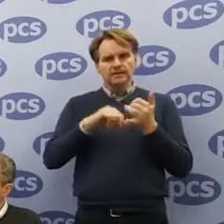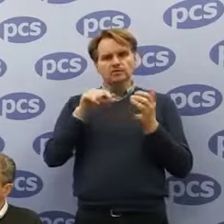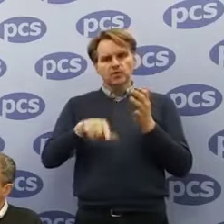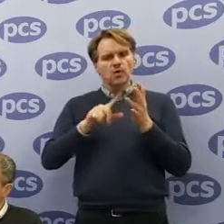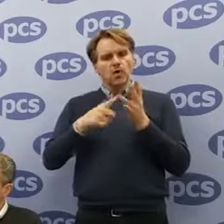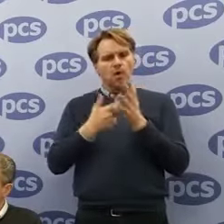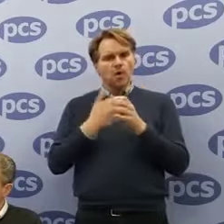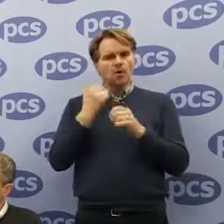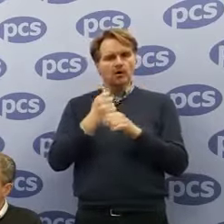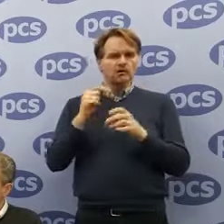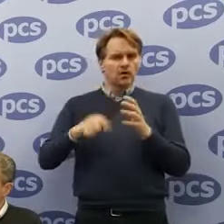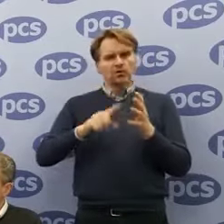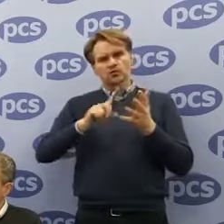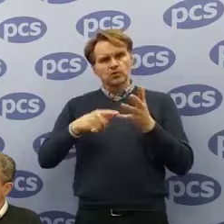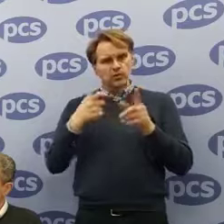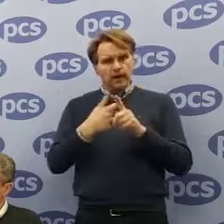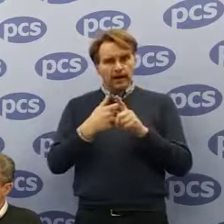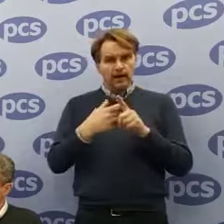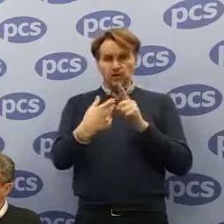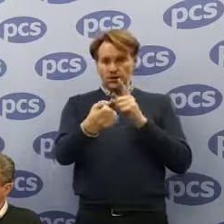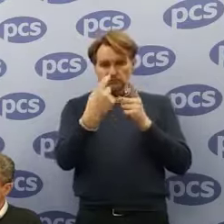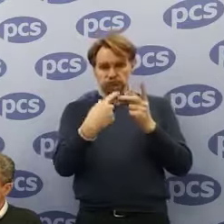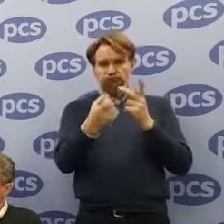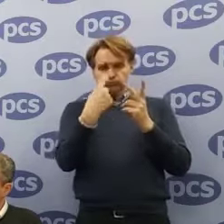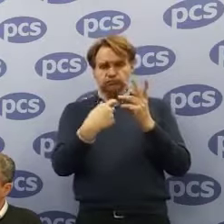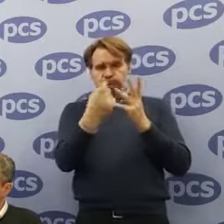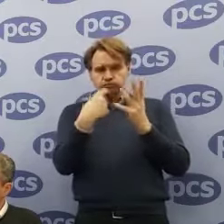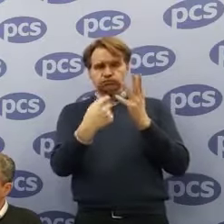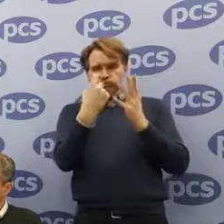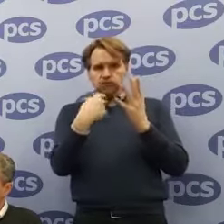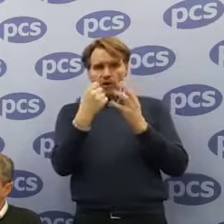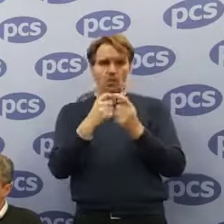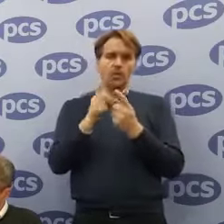endeavor to answer as many questions in that time as we can and I'll start by